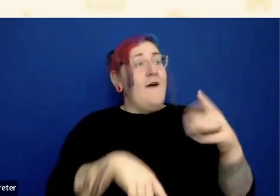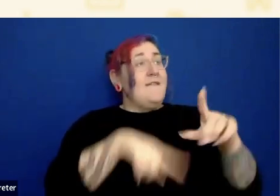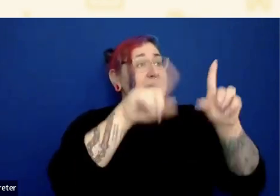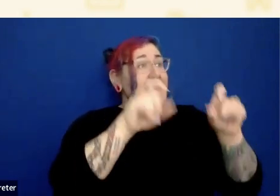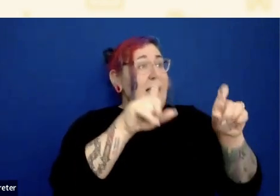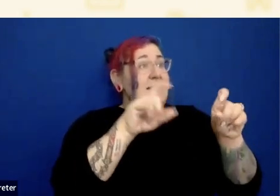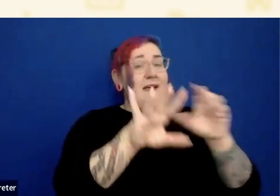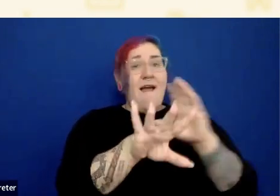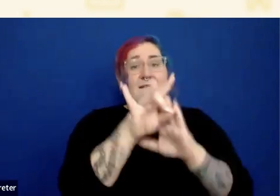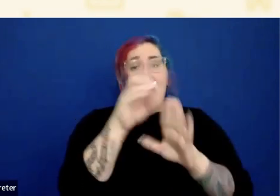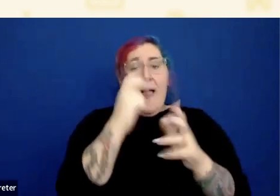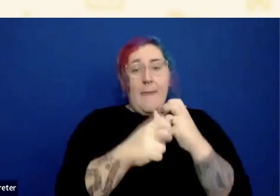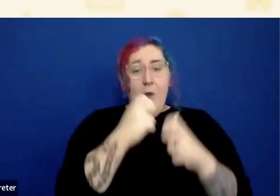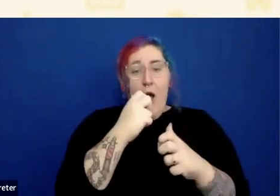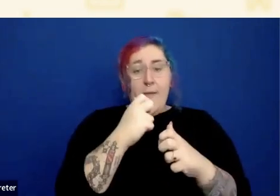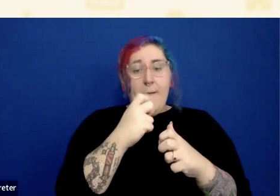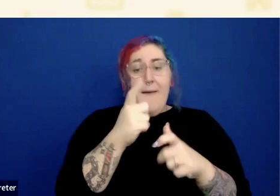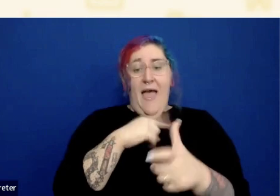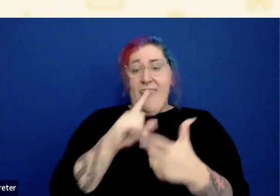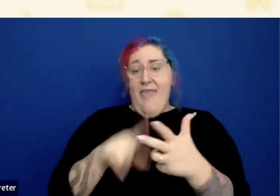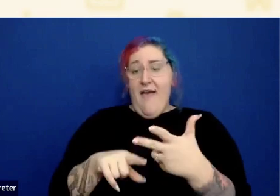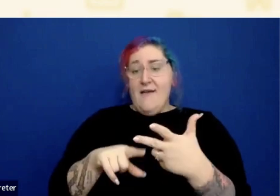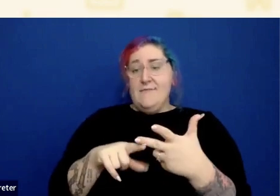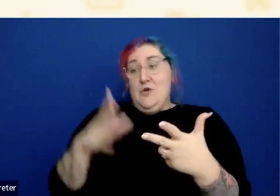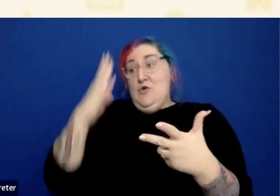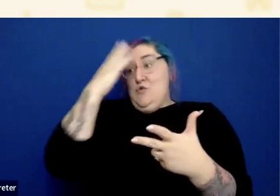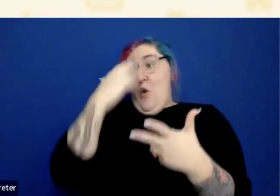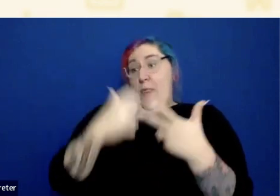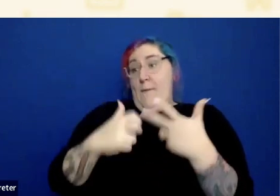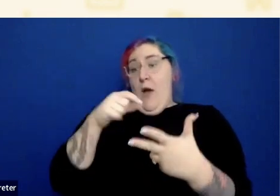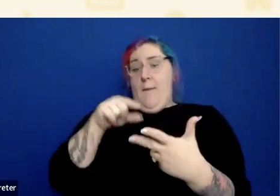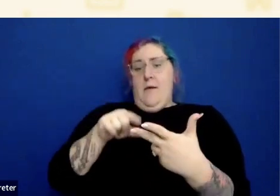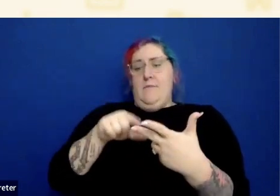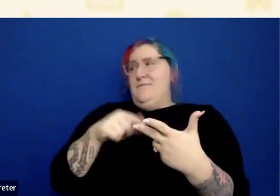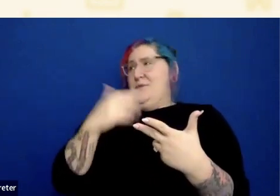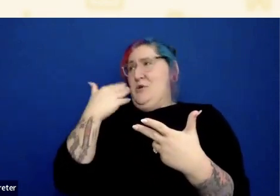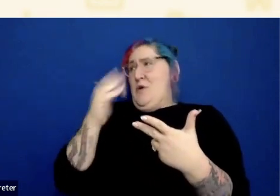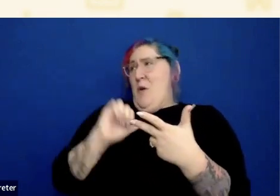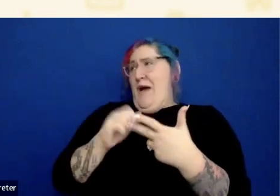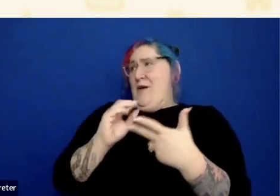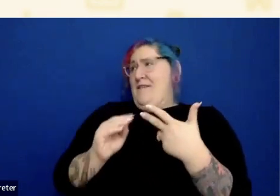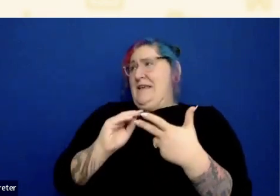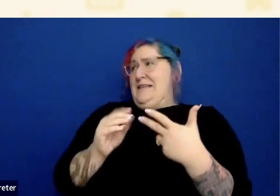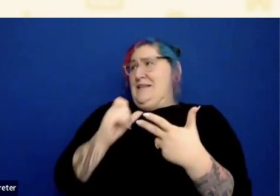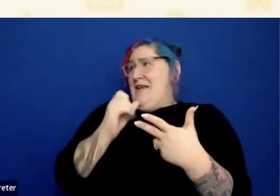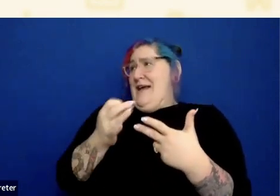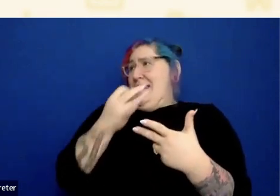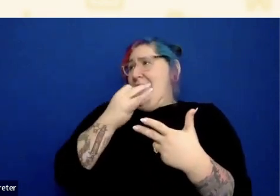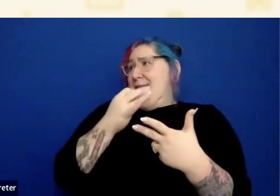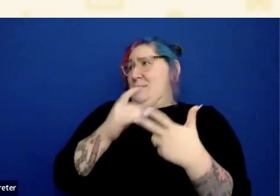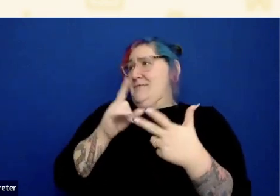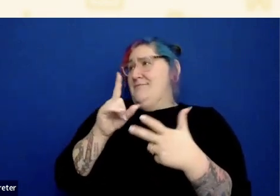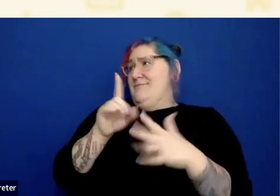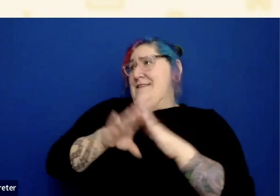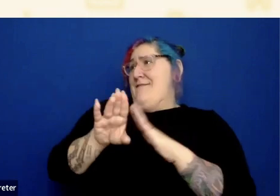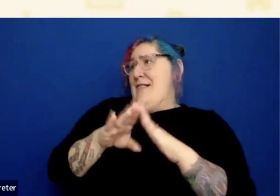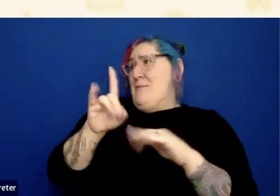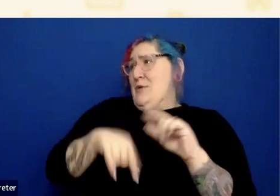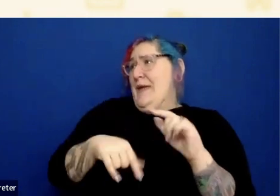And then if you're not an expert in web development already, then now you don't know what to do about that. Great, you've got problems.